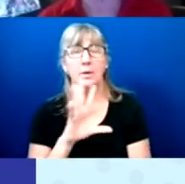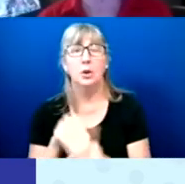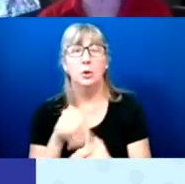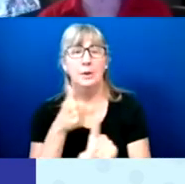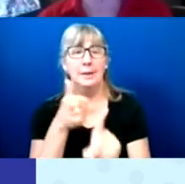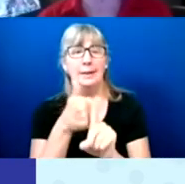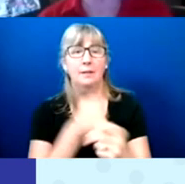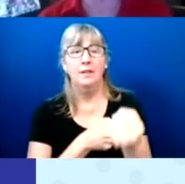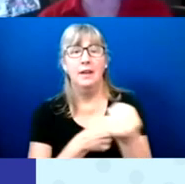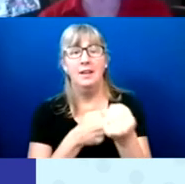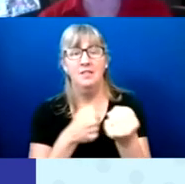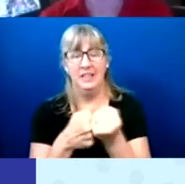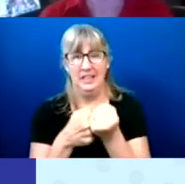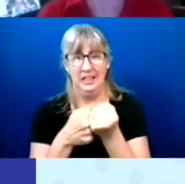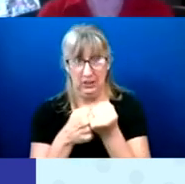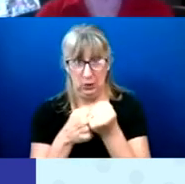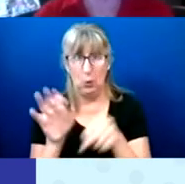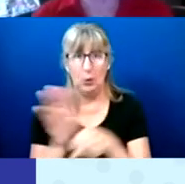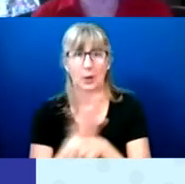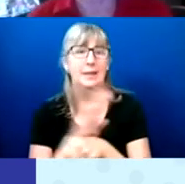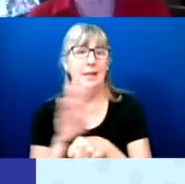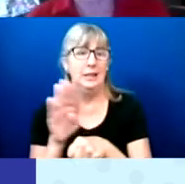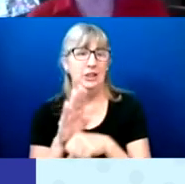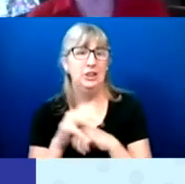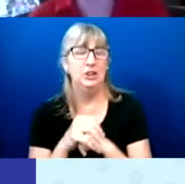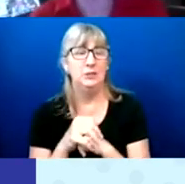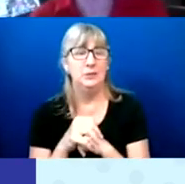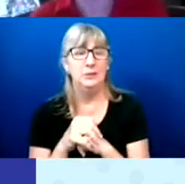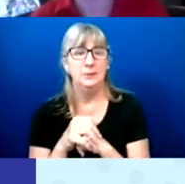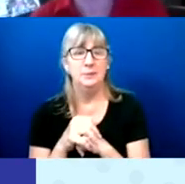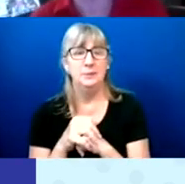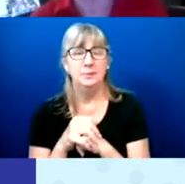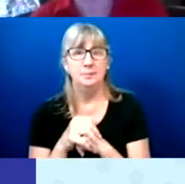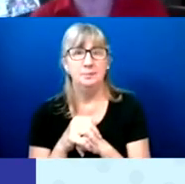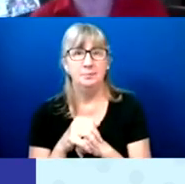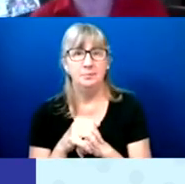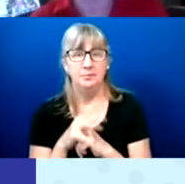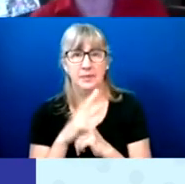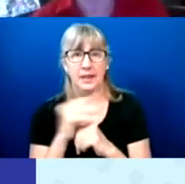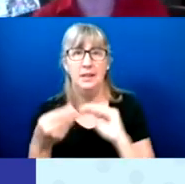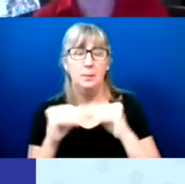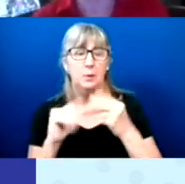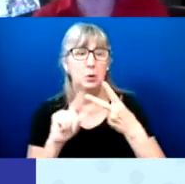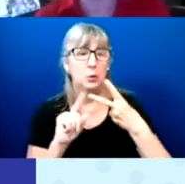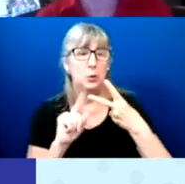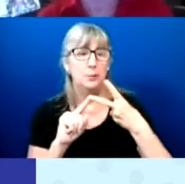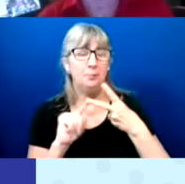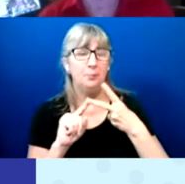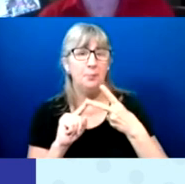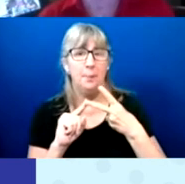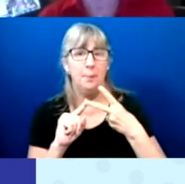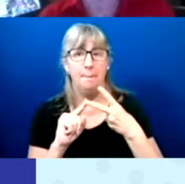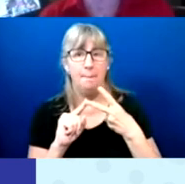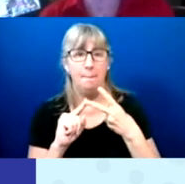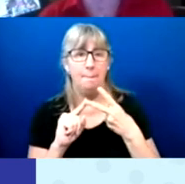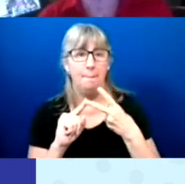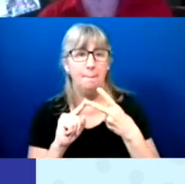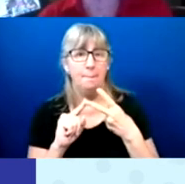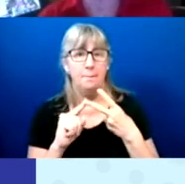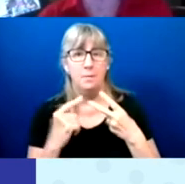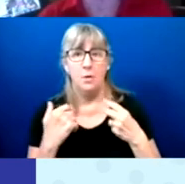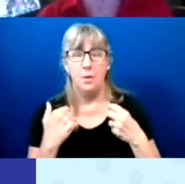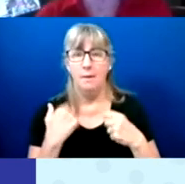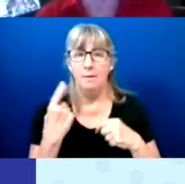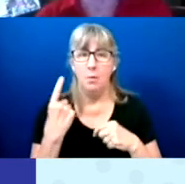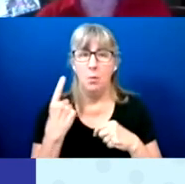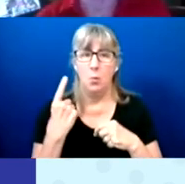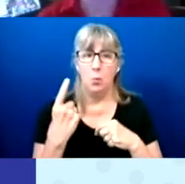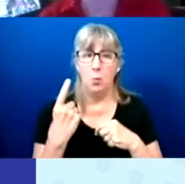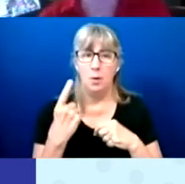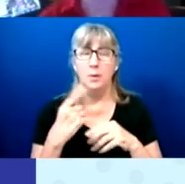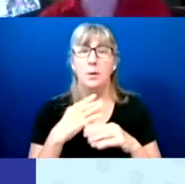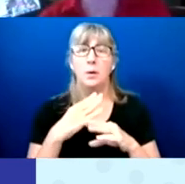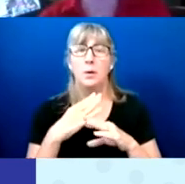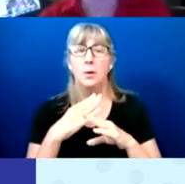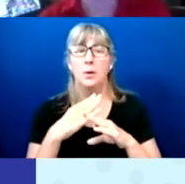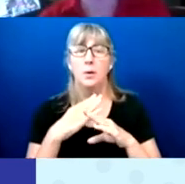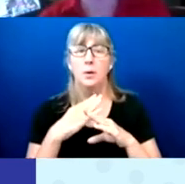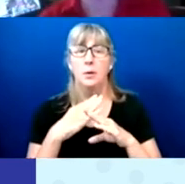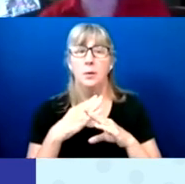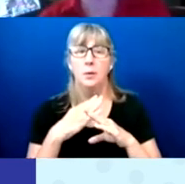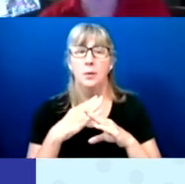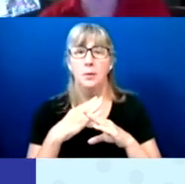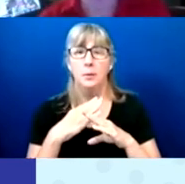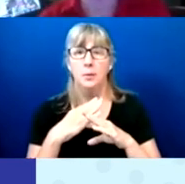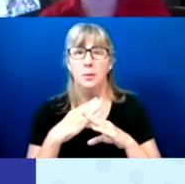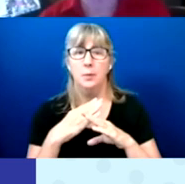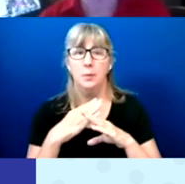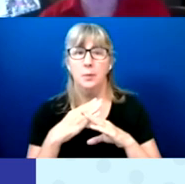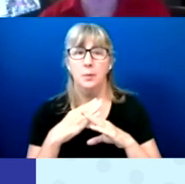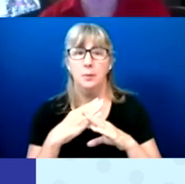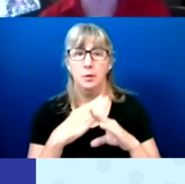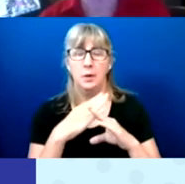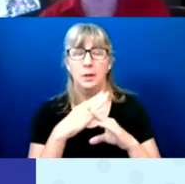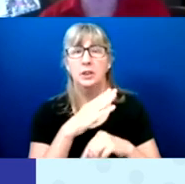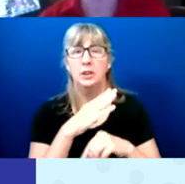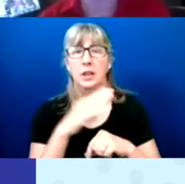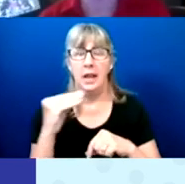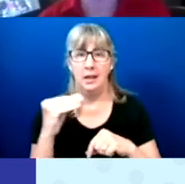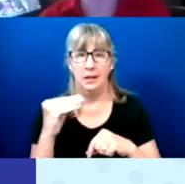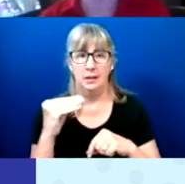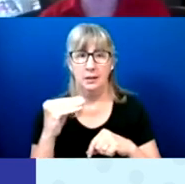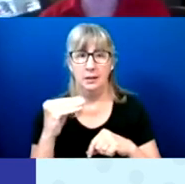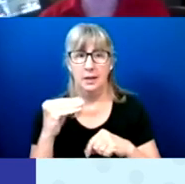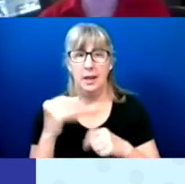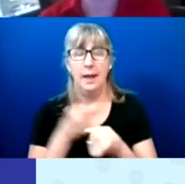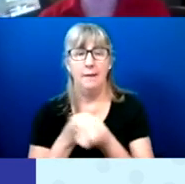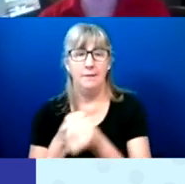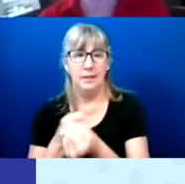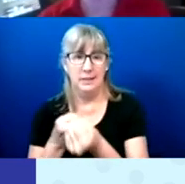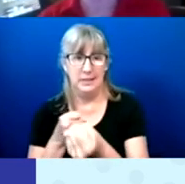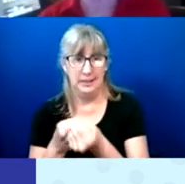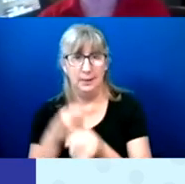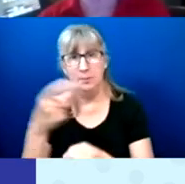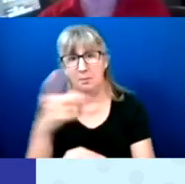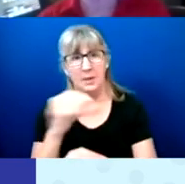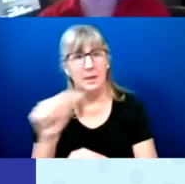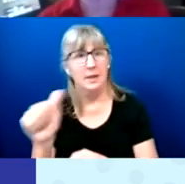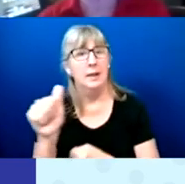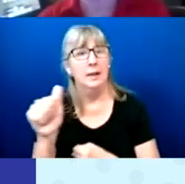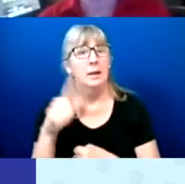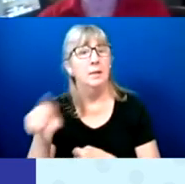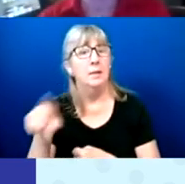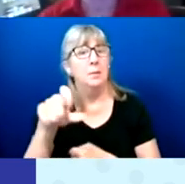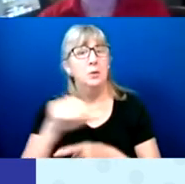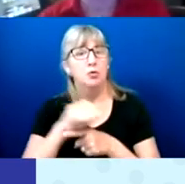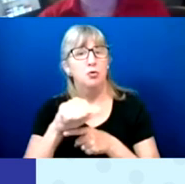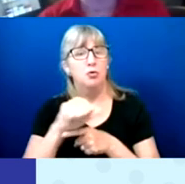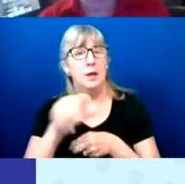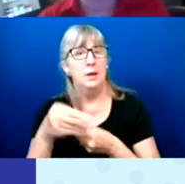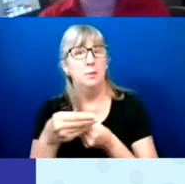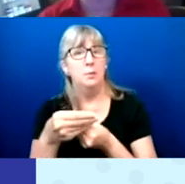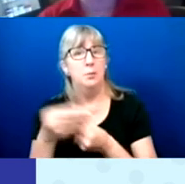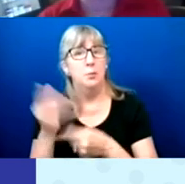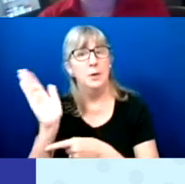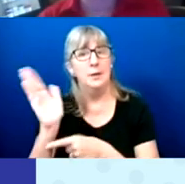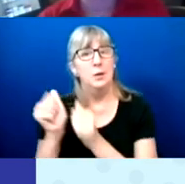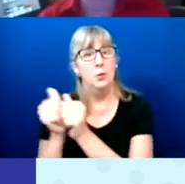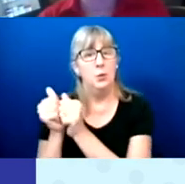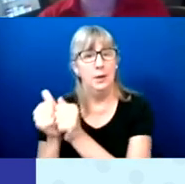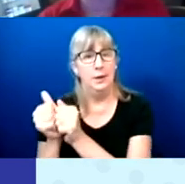And number 2 is to have one Protection and Advocacy, they must train and present together.